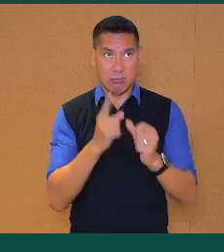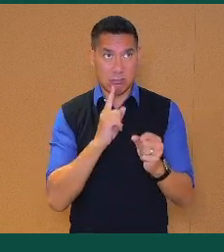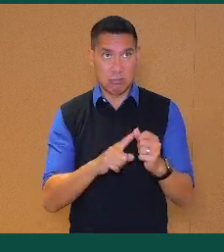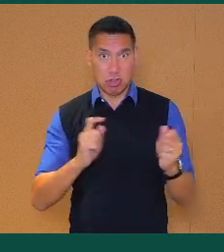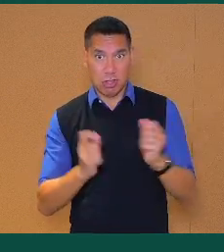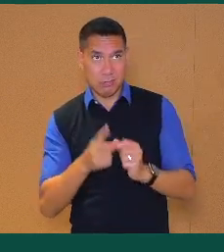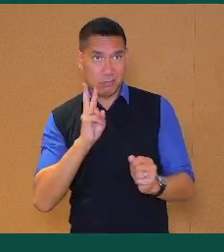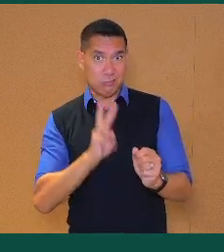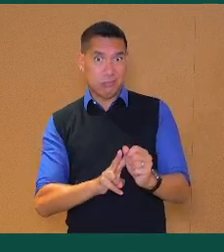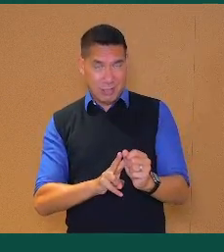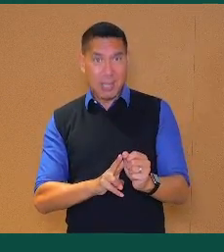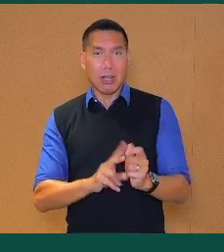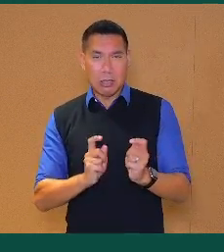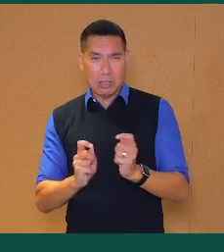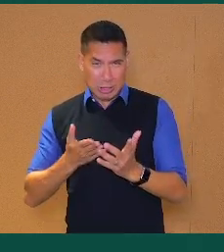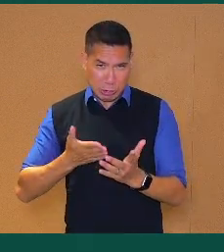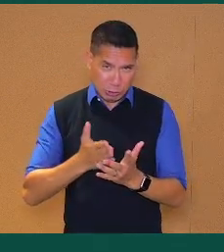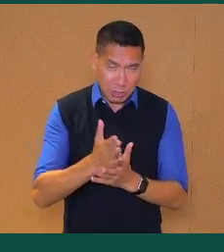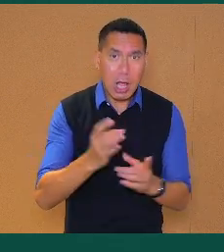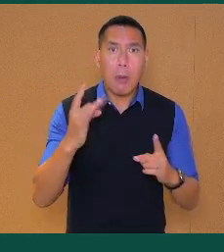acknowledge the amazing achievements of these groups.